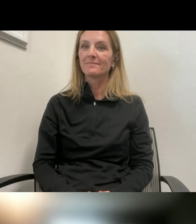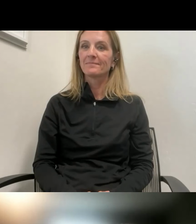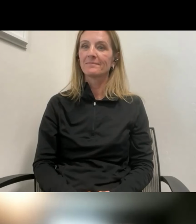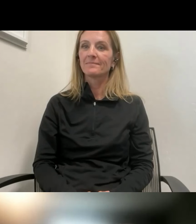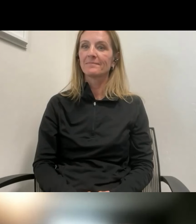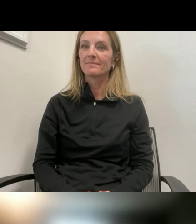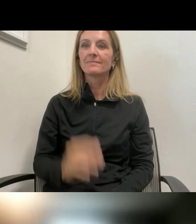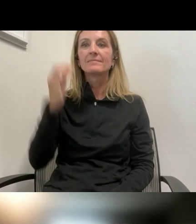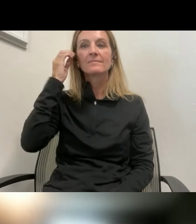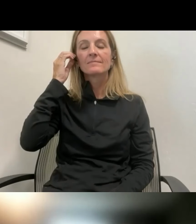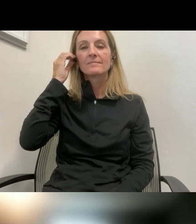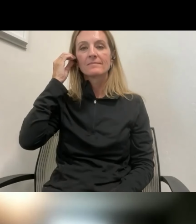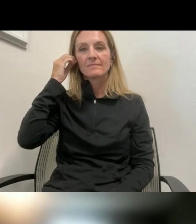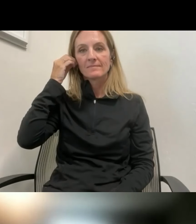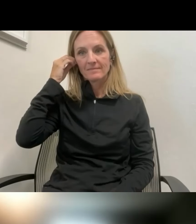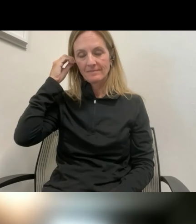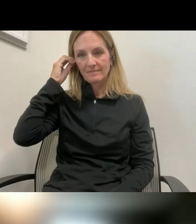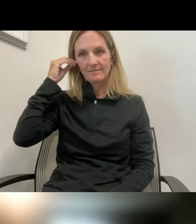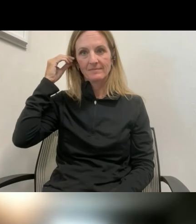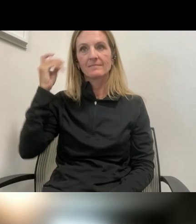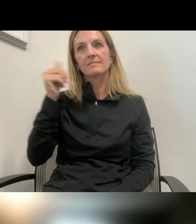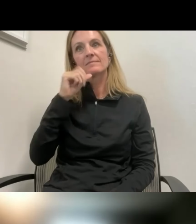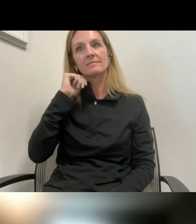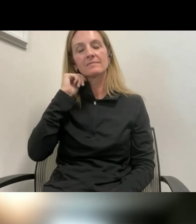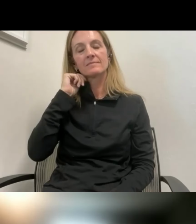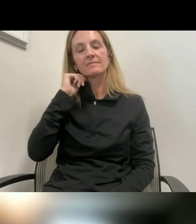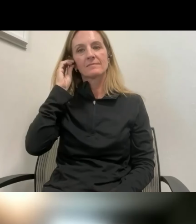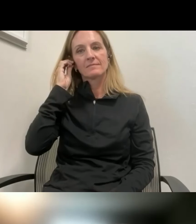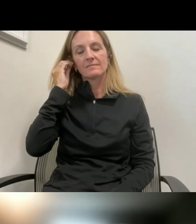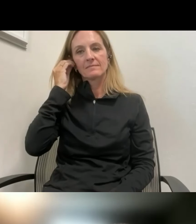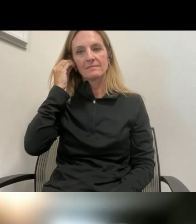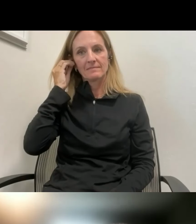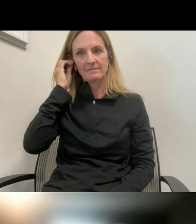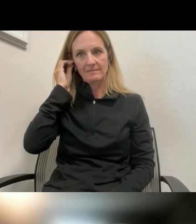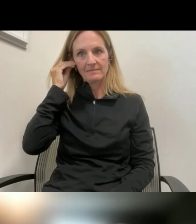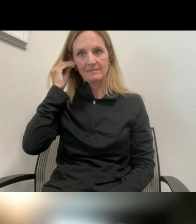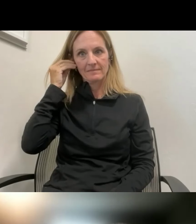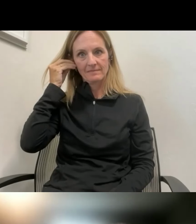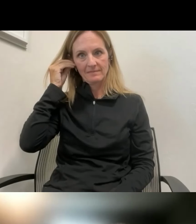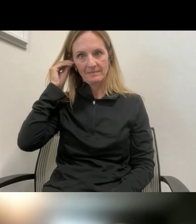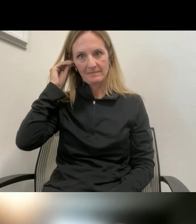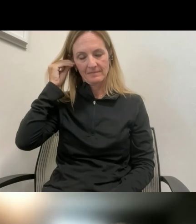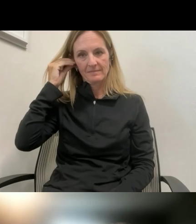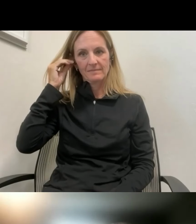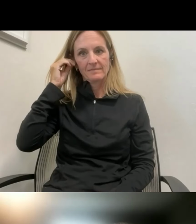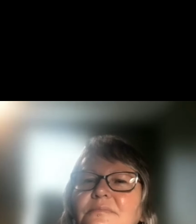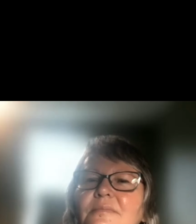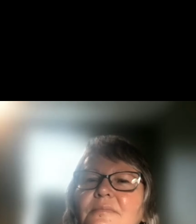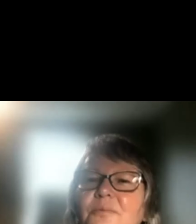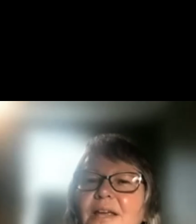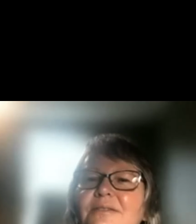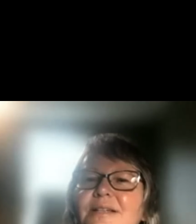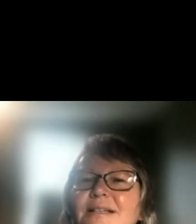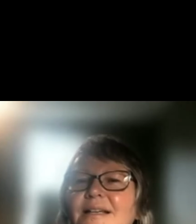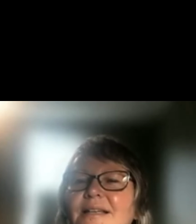[Indigenous word], yes. [Indigenous word] thank you. Raven, yeah.